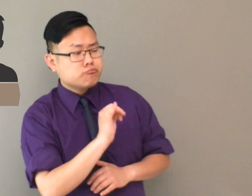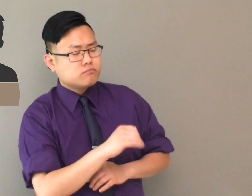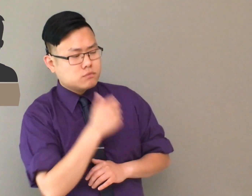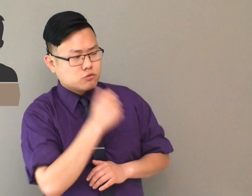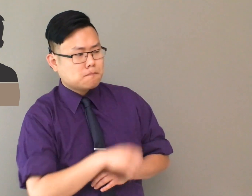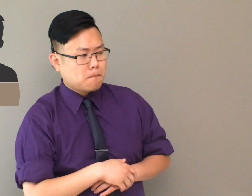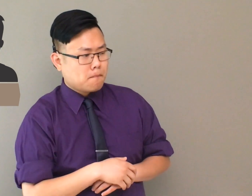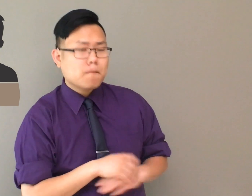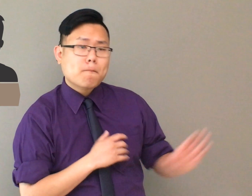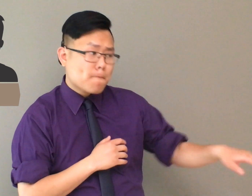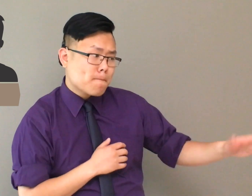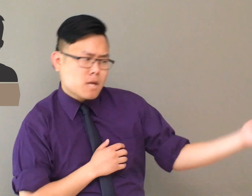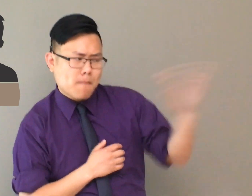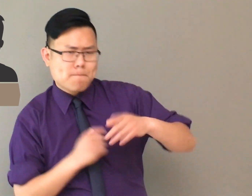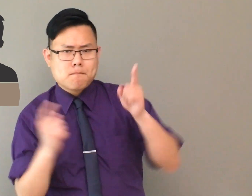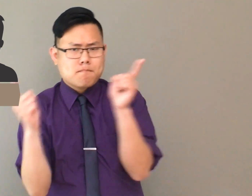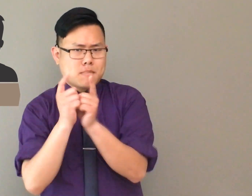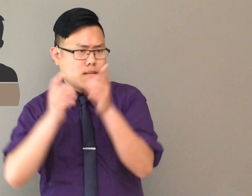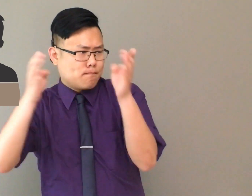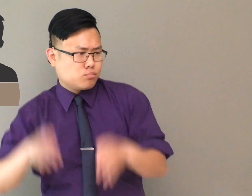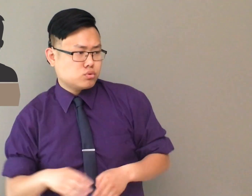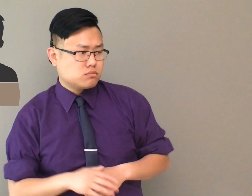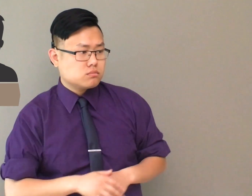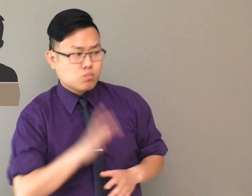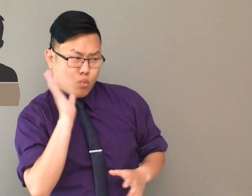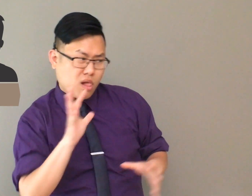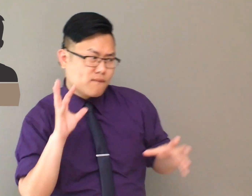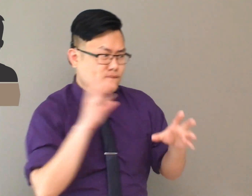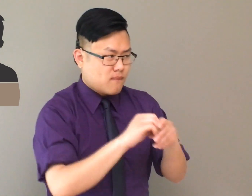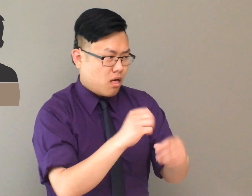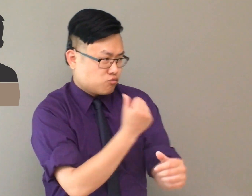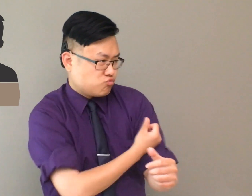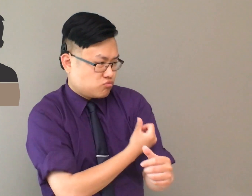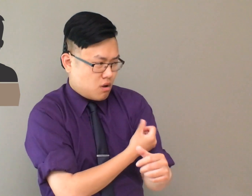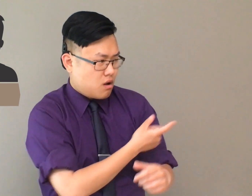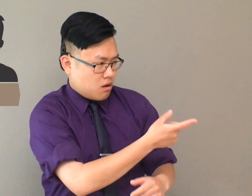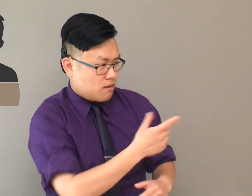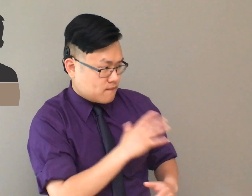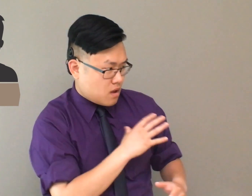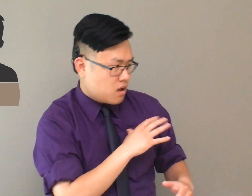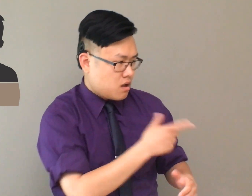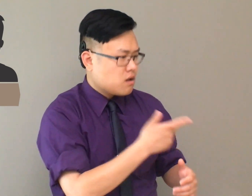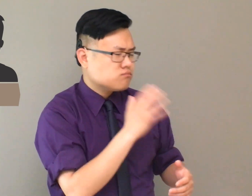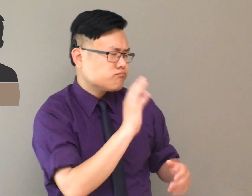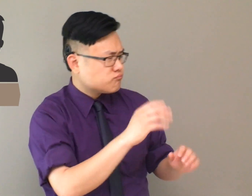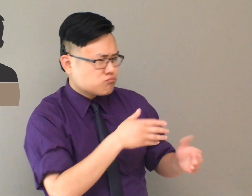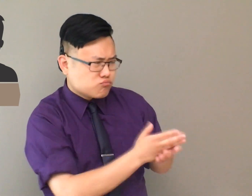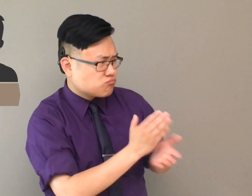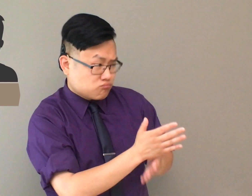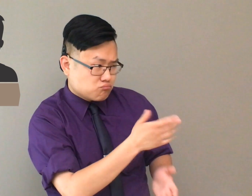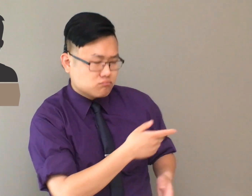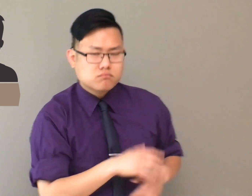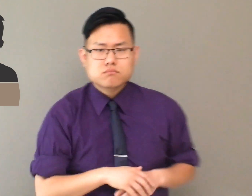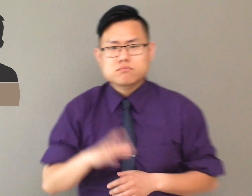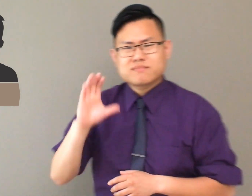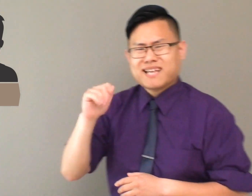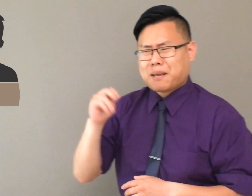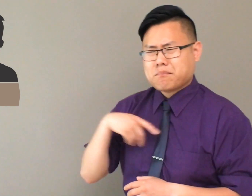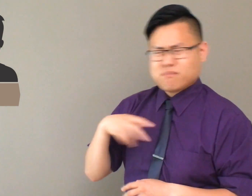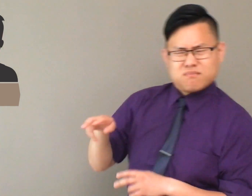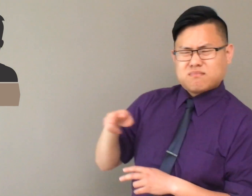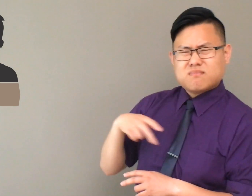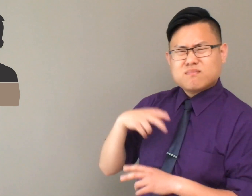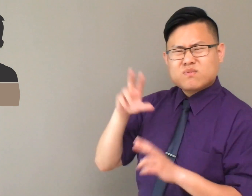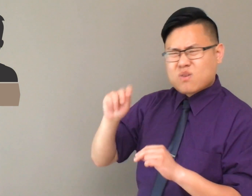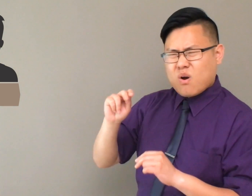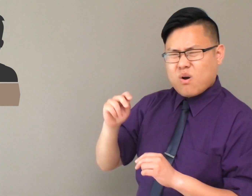finance a drug deal. Although he was taken aback by this illicit suggestion, Rachel assured